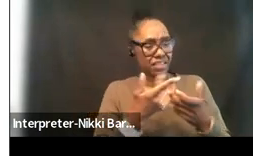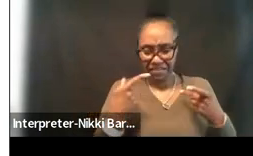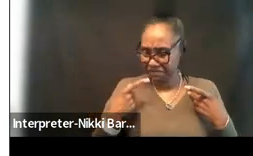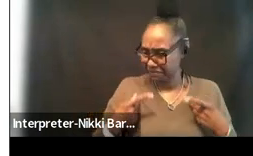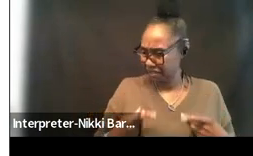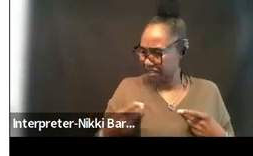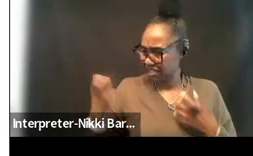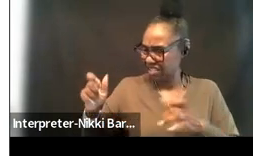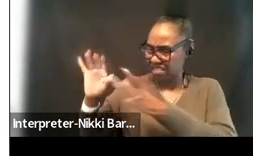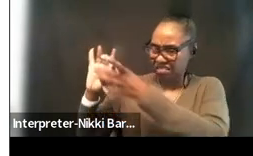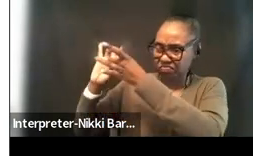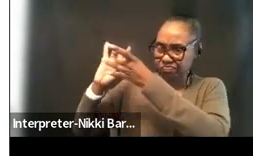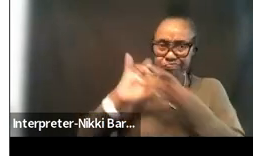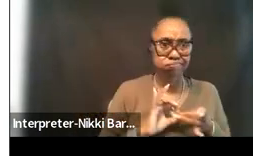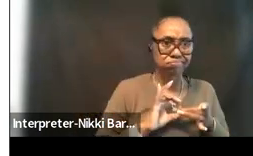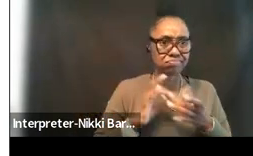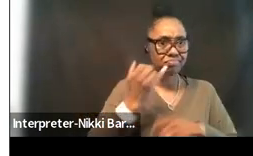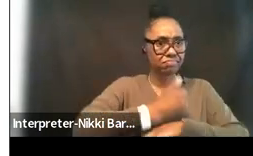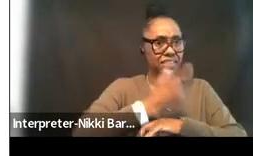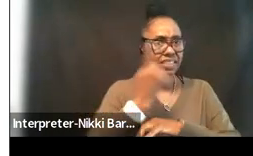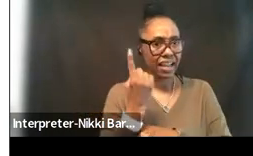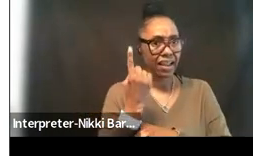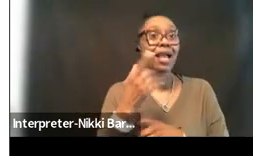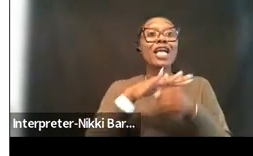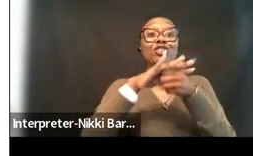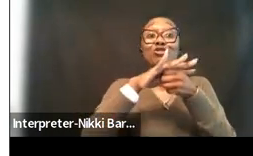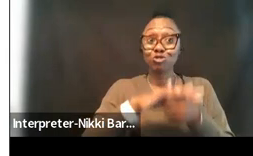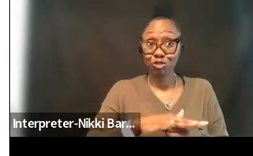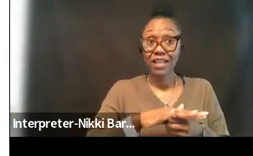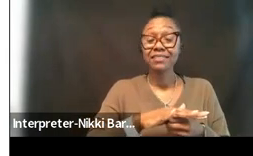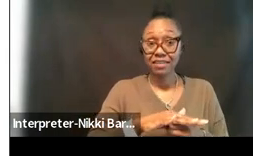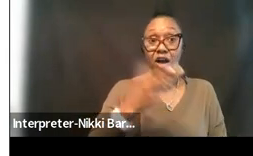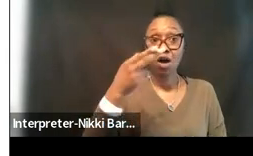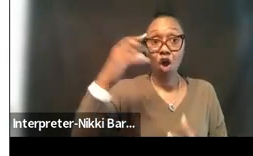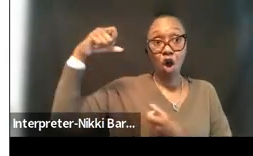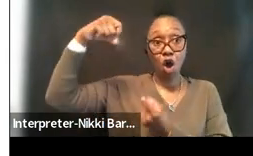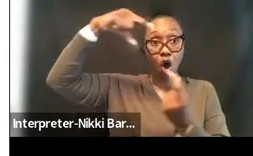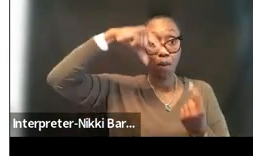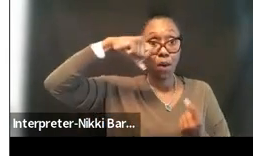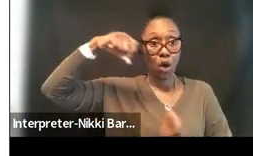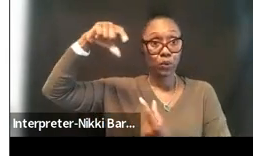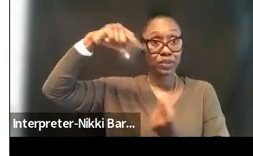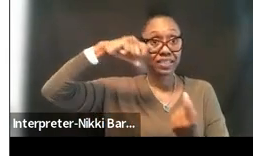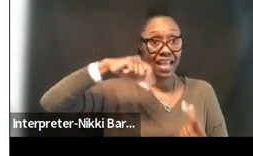And that is because of the stress hormone that is affecting our brain and altering its functioning.